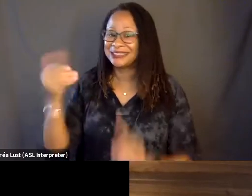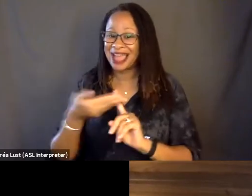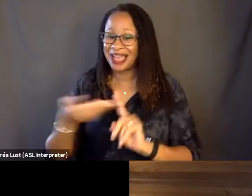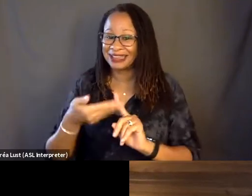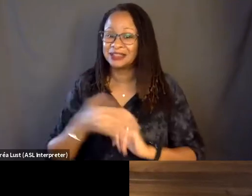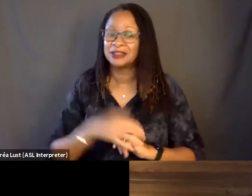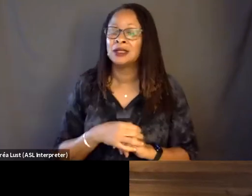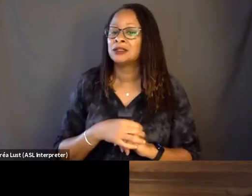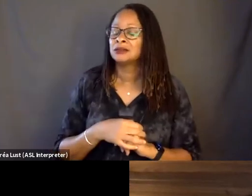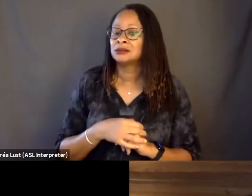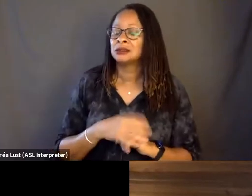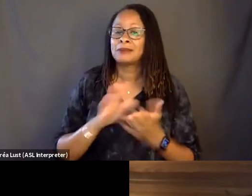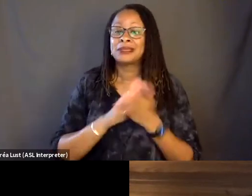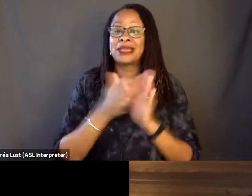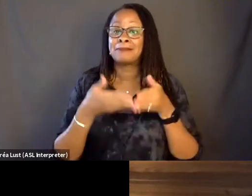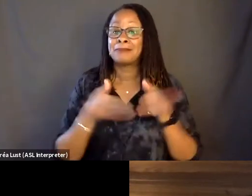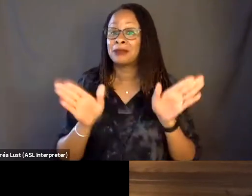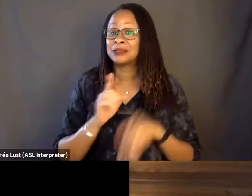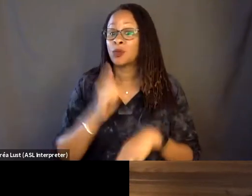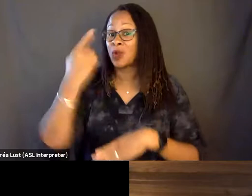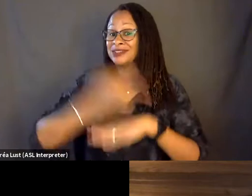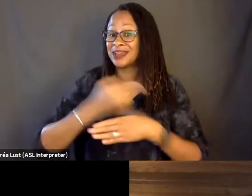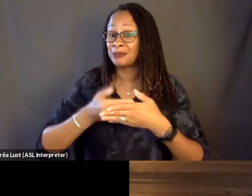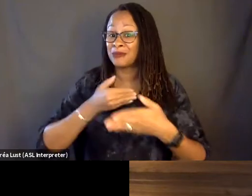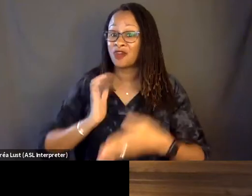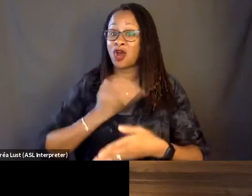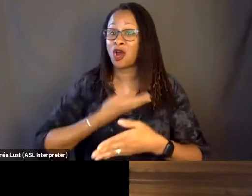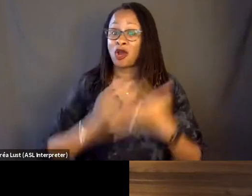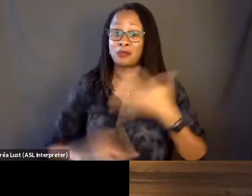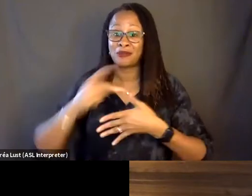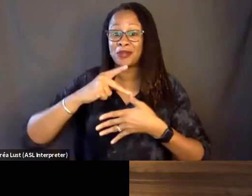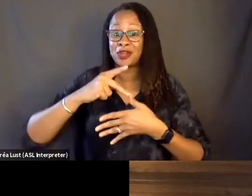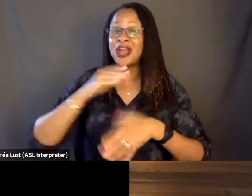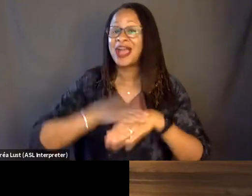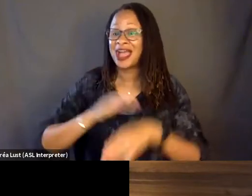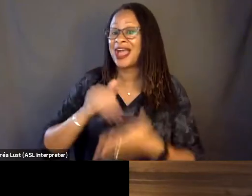became public literally a day before our premiere at the Sundance Film Festival.